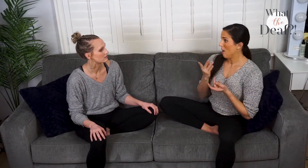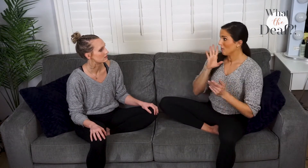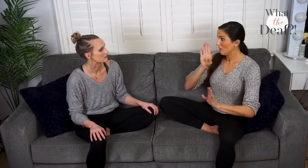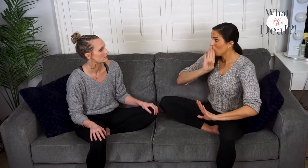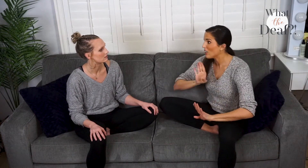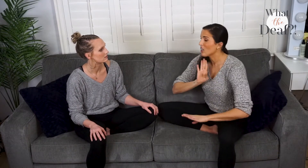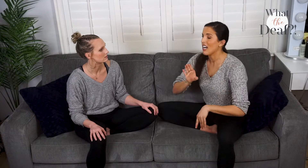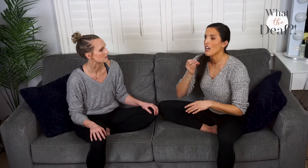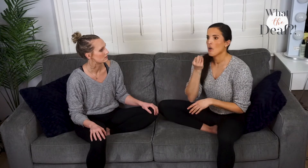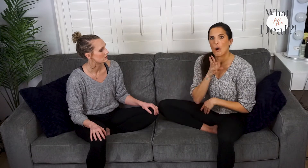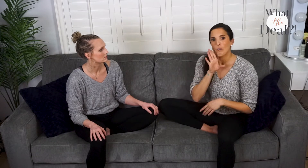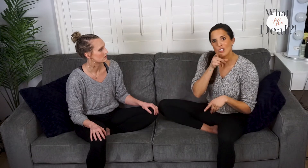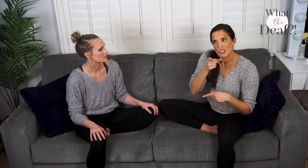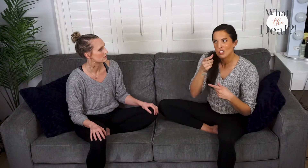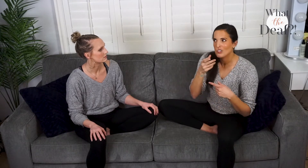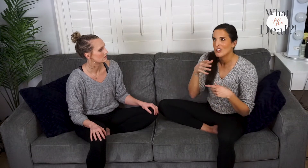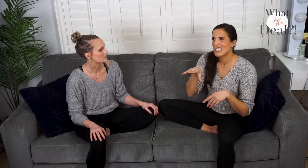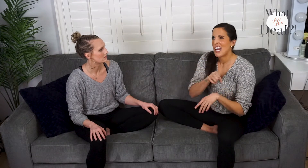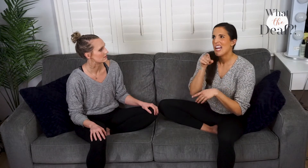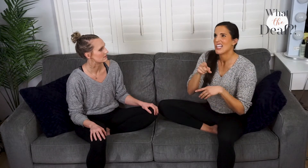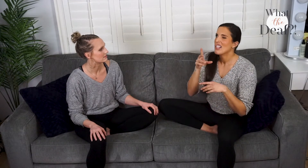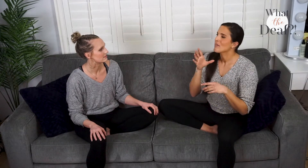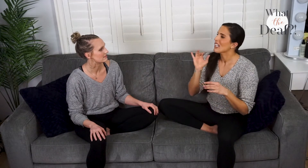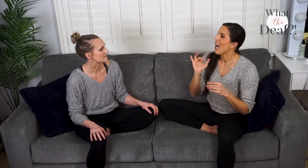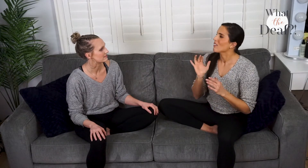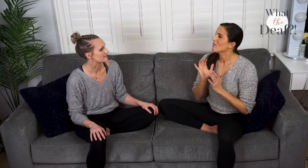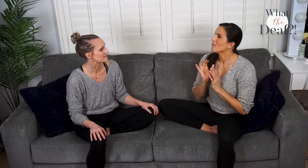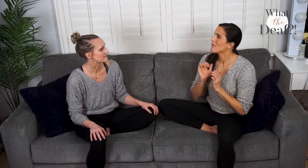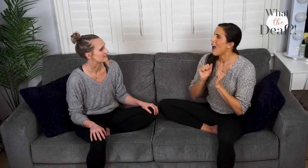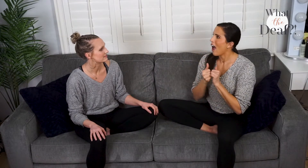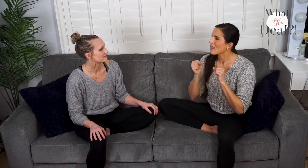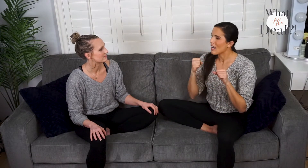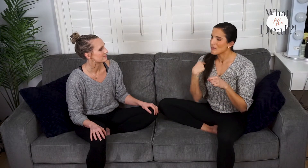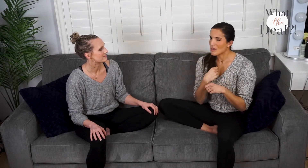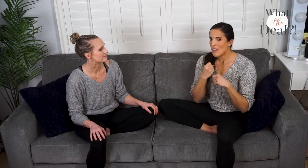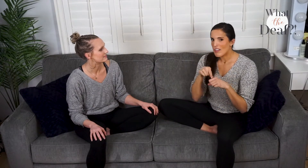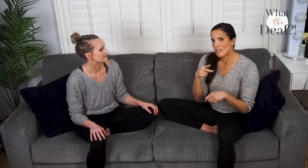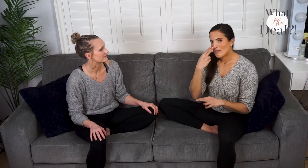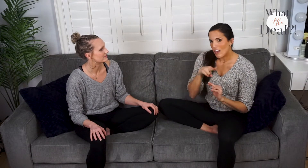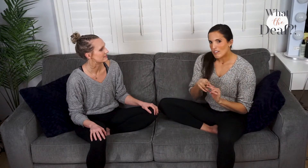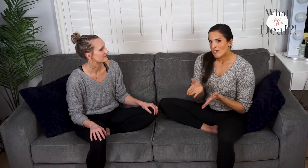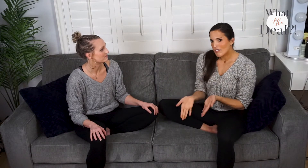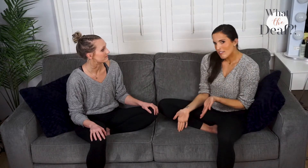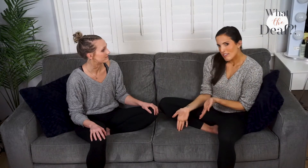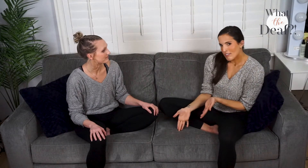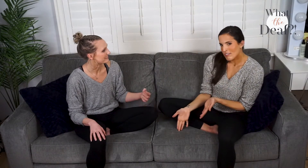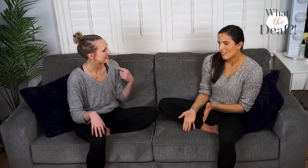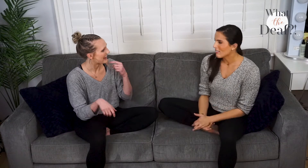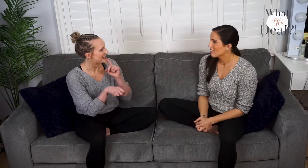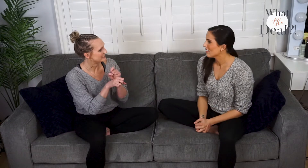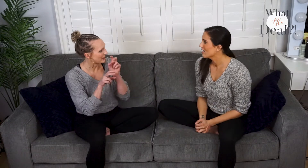Would you be frustrated? Or would you take this and be like how can we make this fun? Yeah, I actually look forward